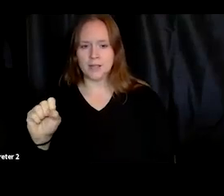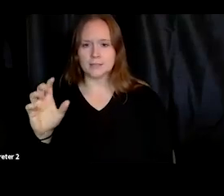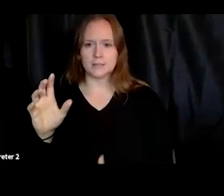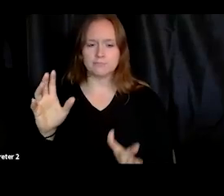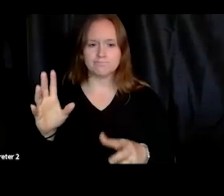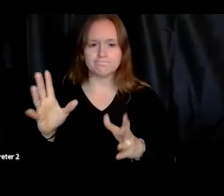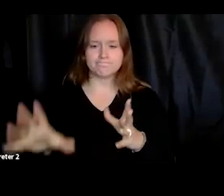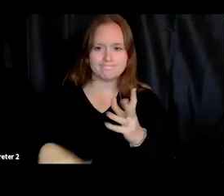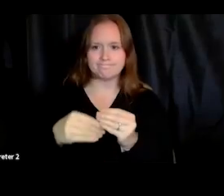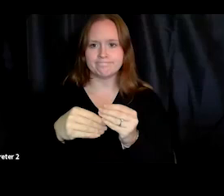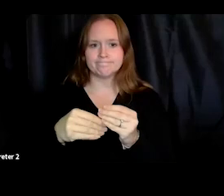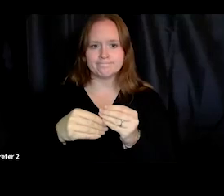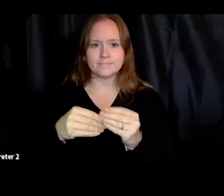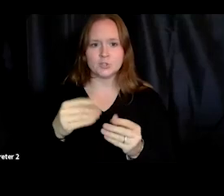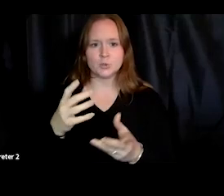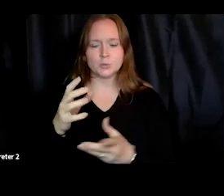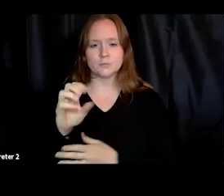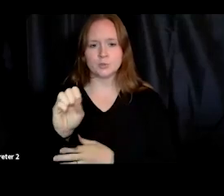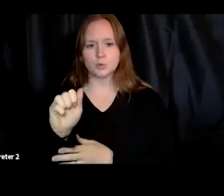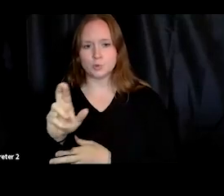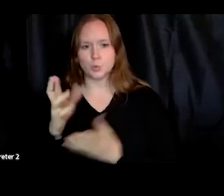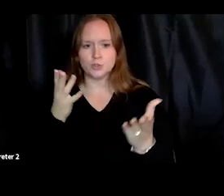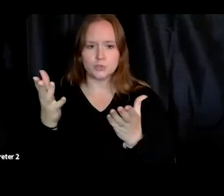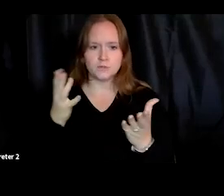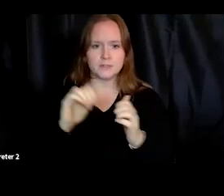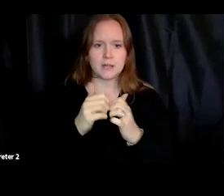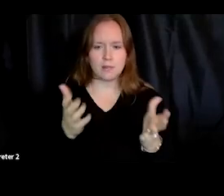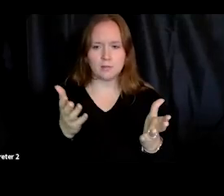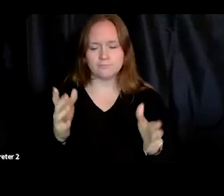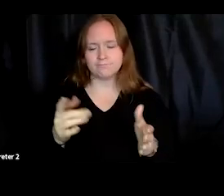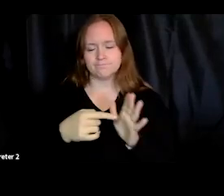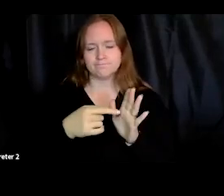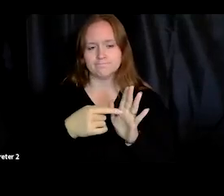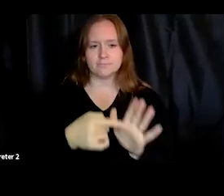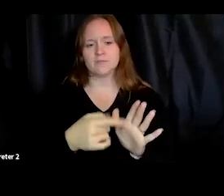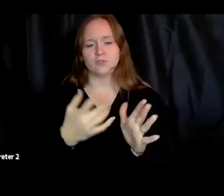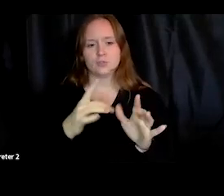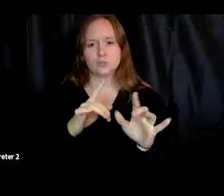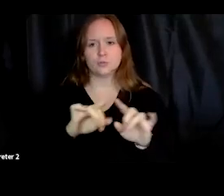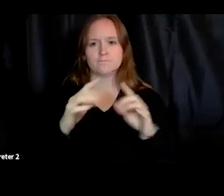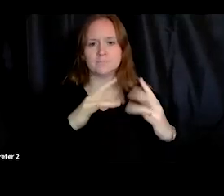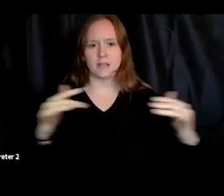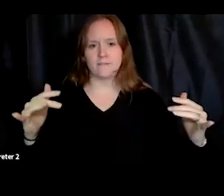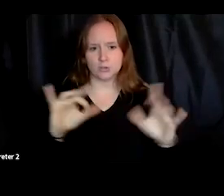but delivered to diverse populations. And in that, the toolkit includes tons of guidance